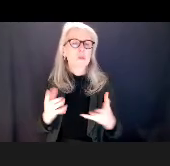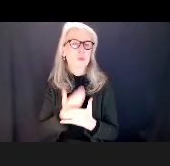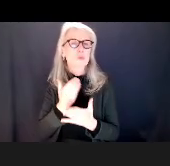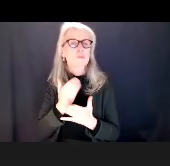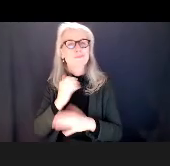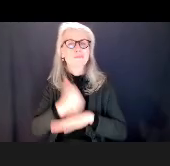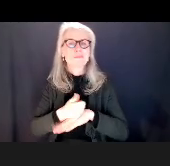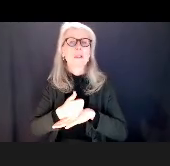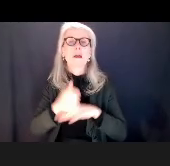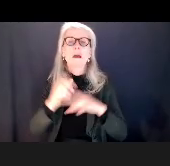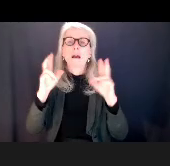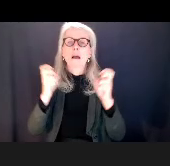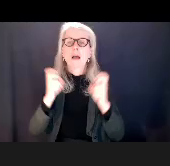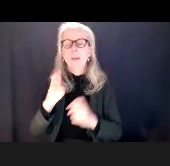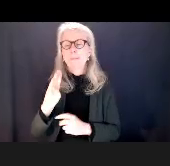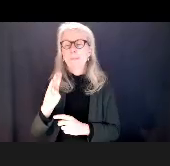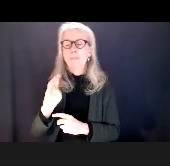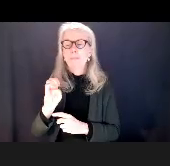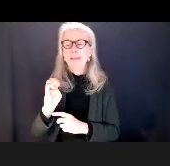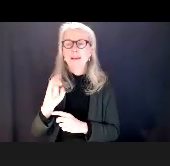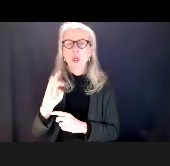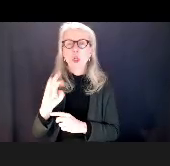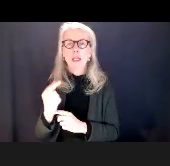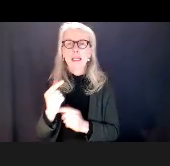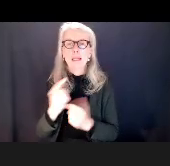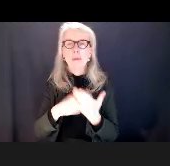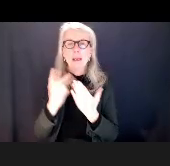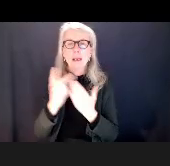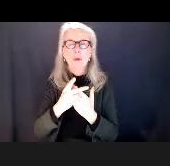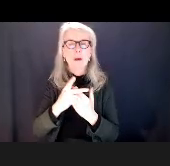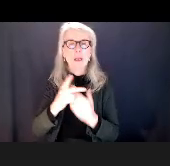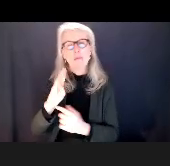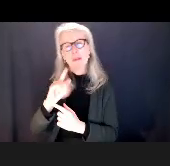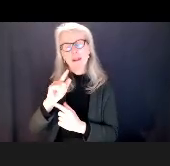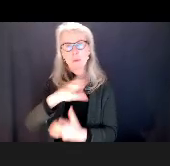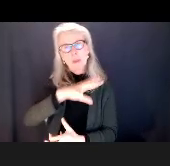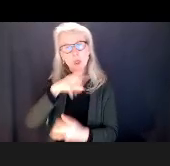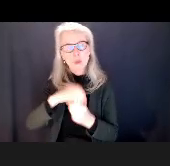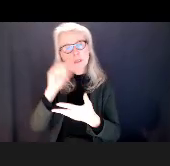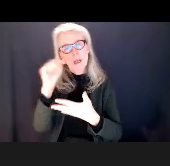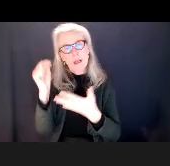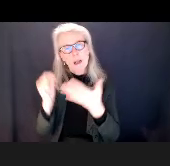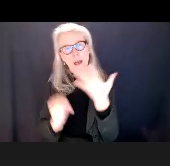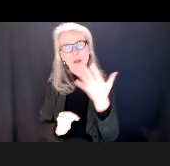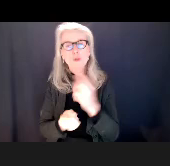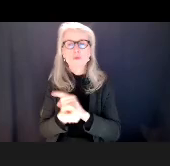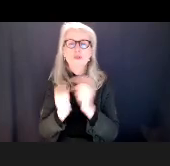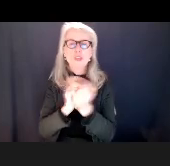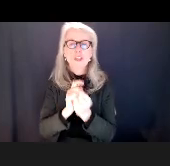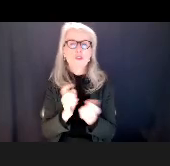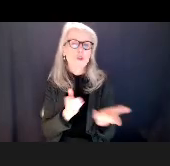Belonging plan under an omnibus bill to reform developmental service offerings. Its timeline